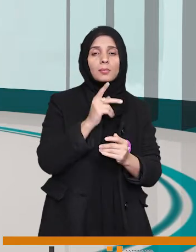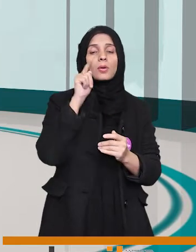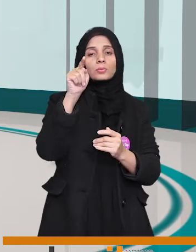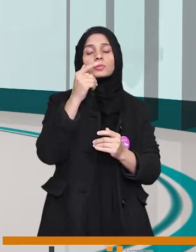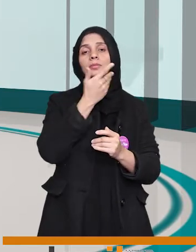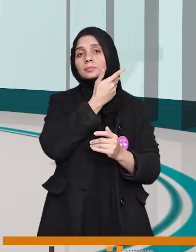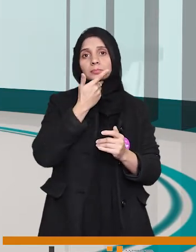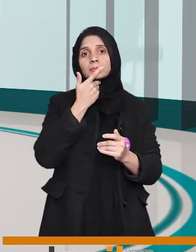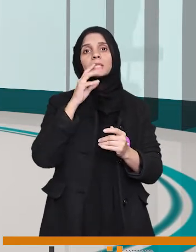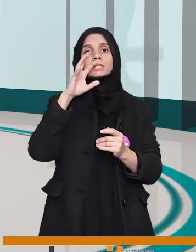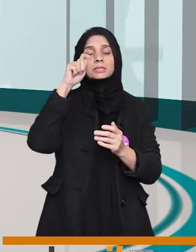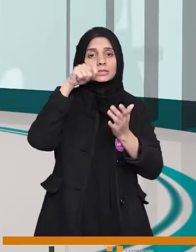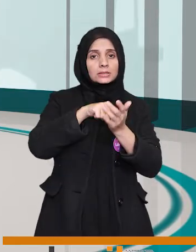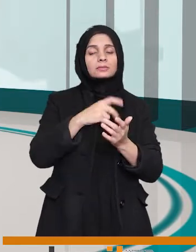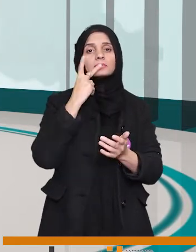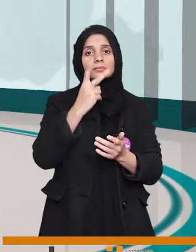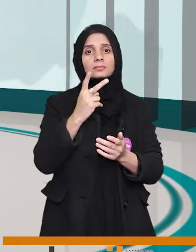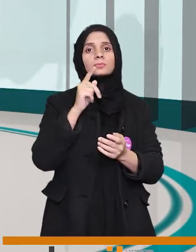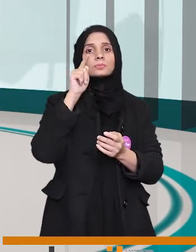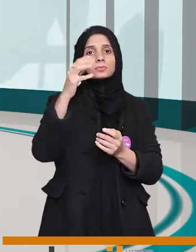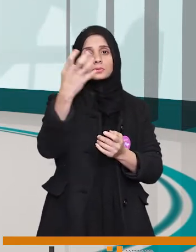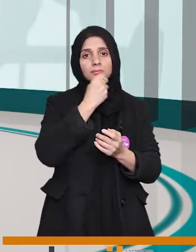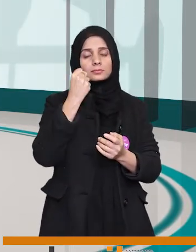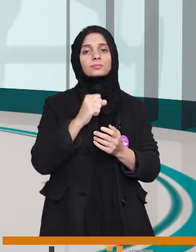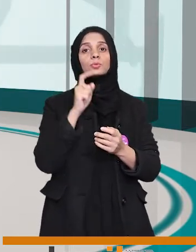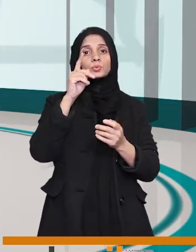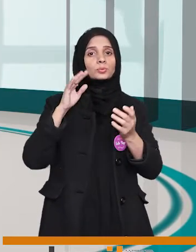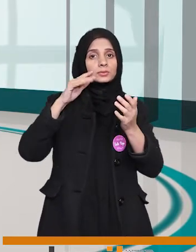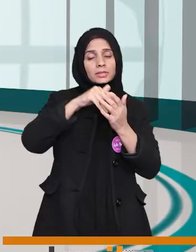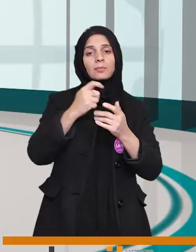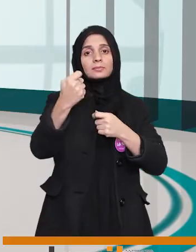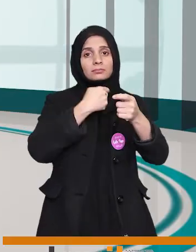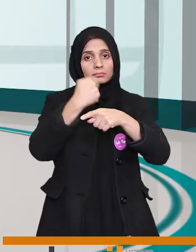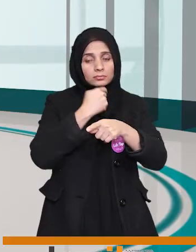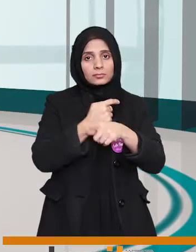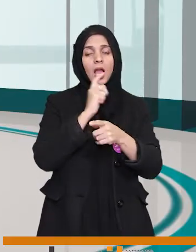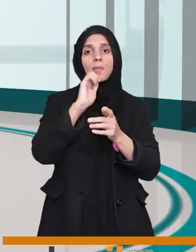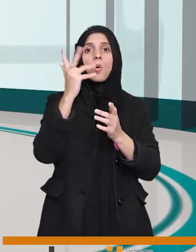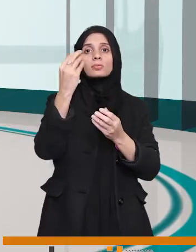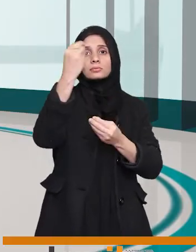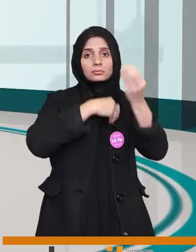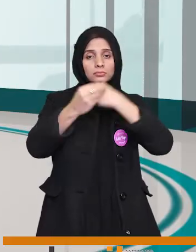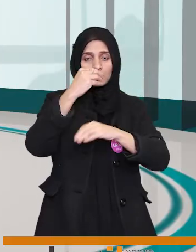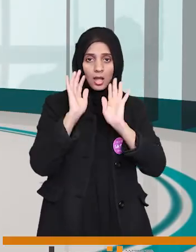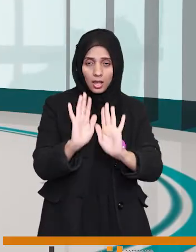Which is the freelance marketplace, by using which you have more chances to get a project?